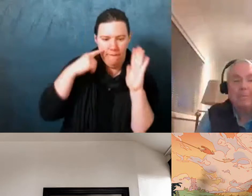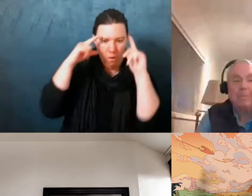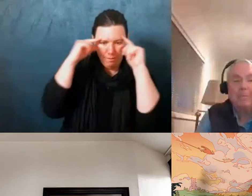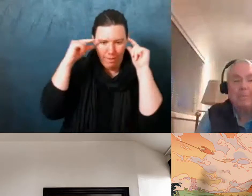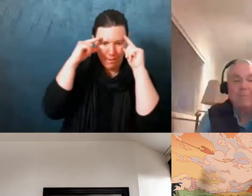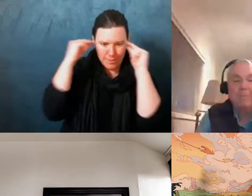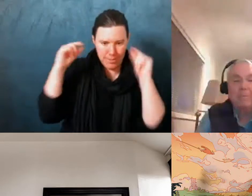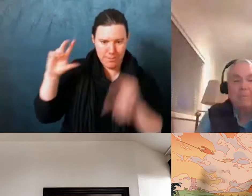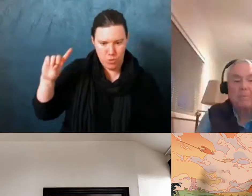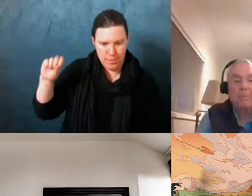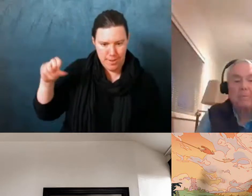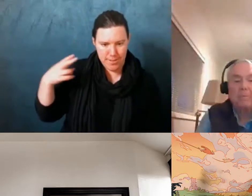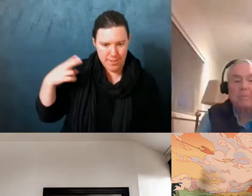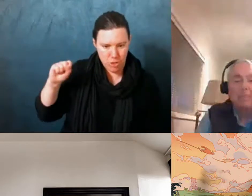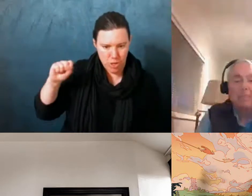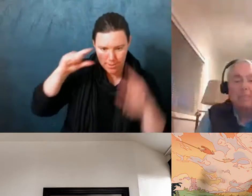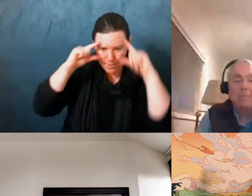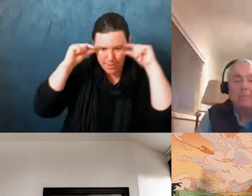[Ashley] Thank you. [Omar] Thank you, Dr. Jones for sharing.